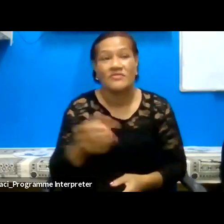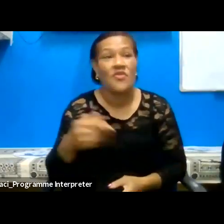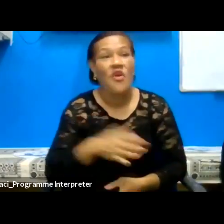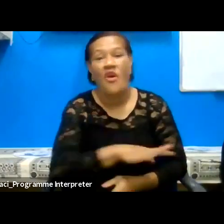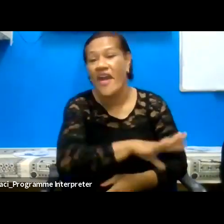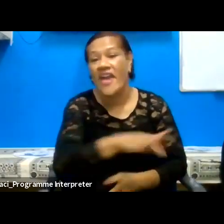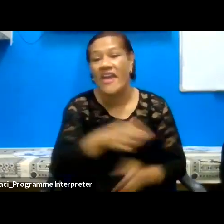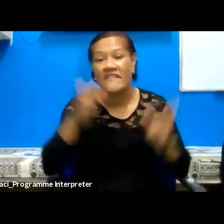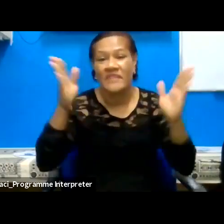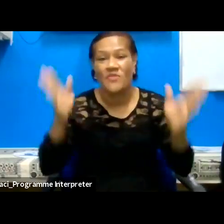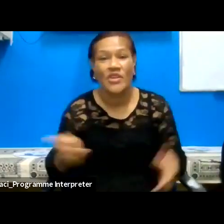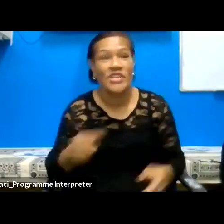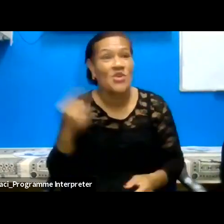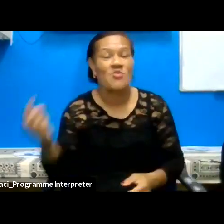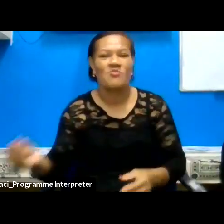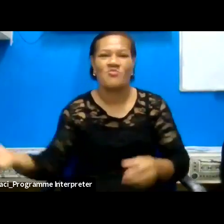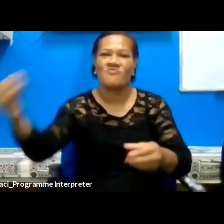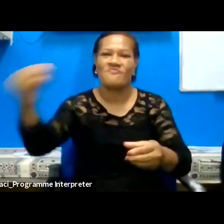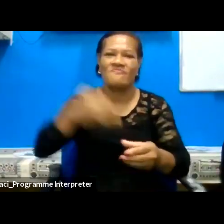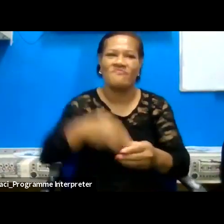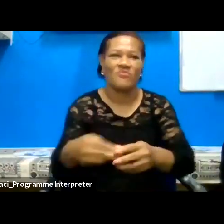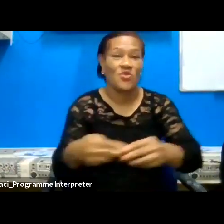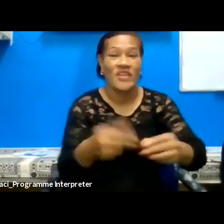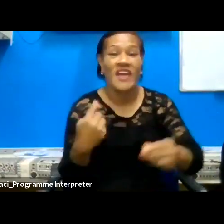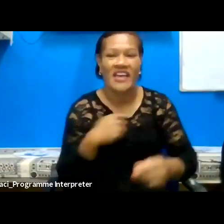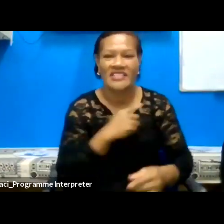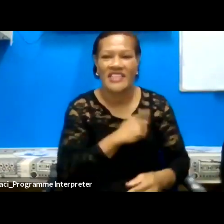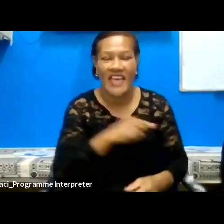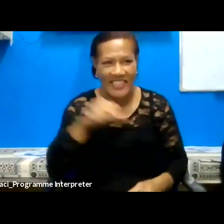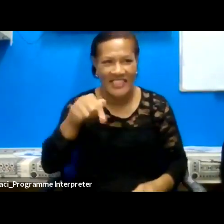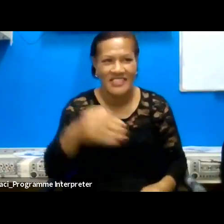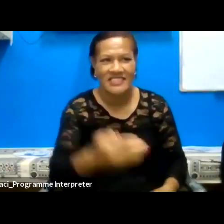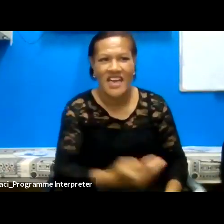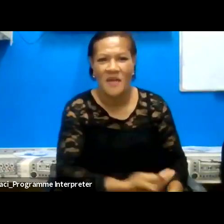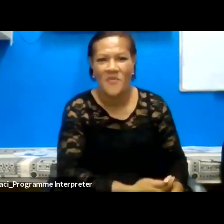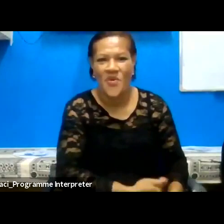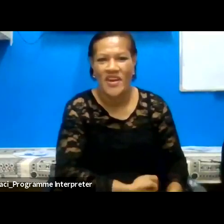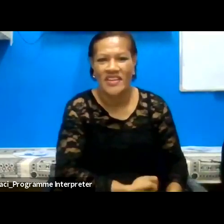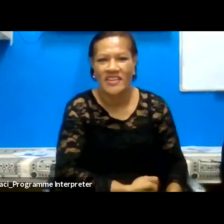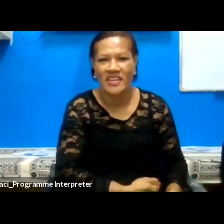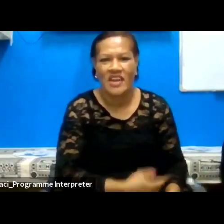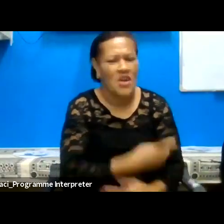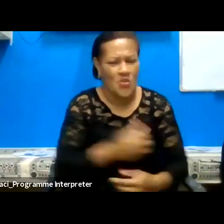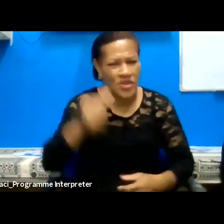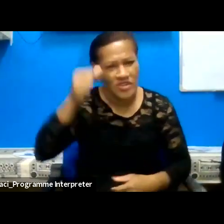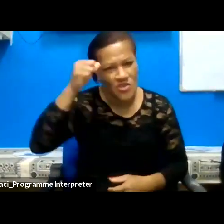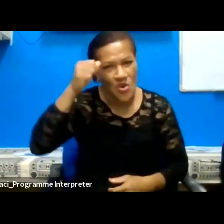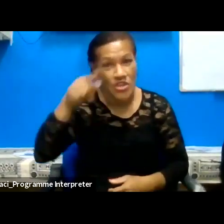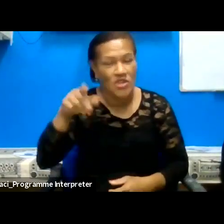witness this because we grew up